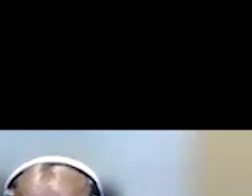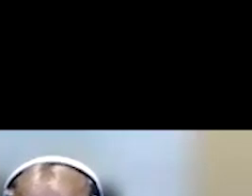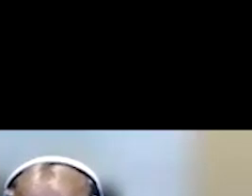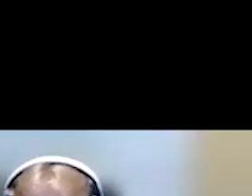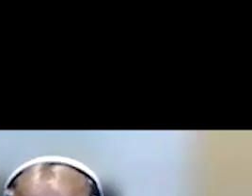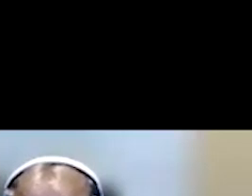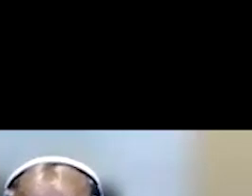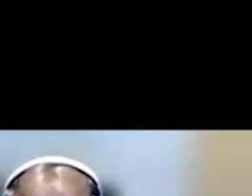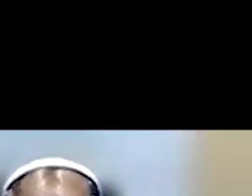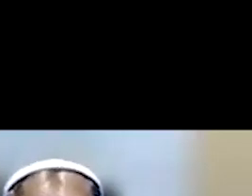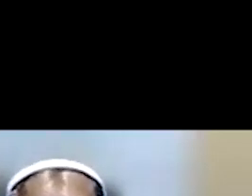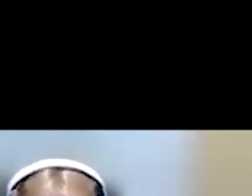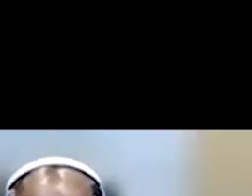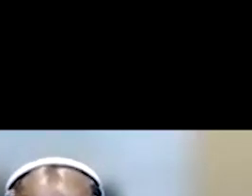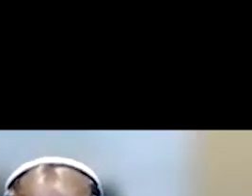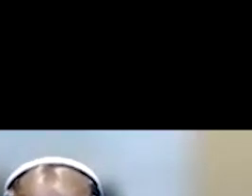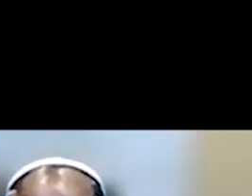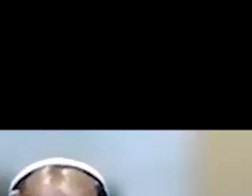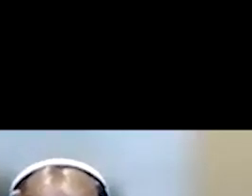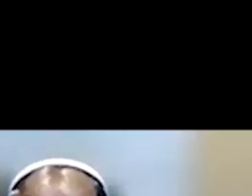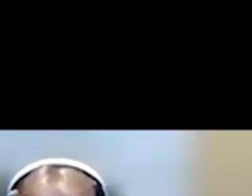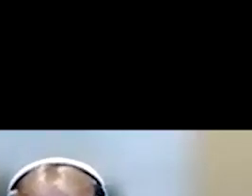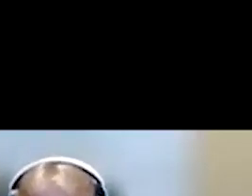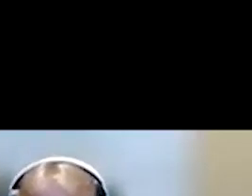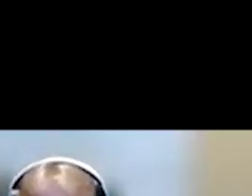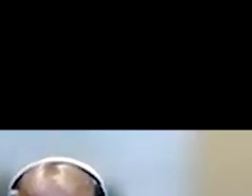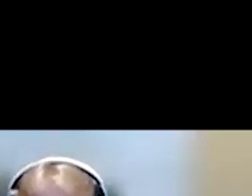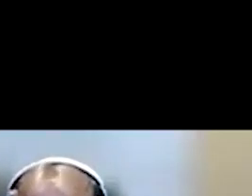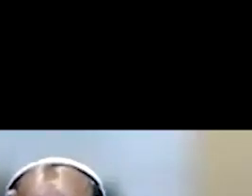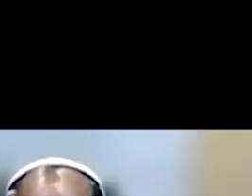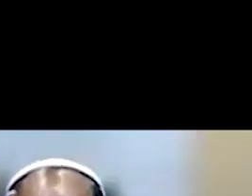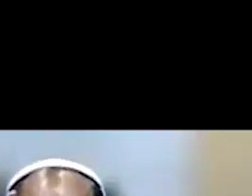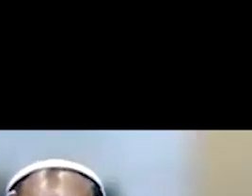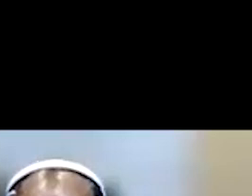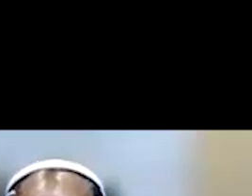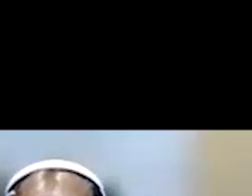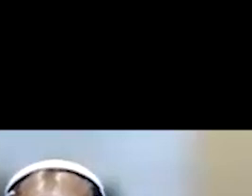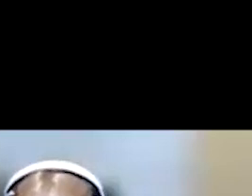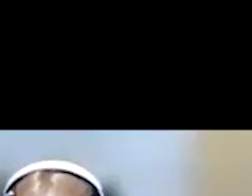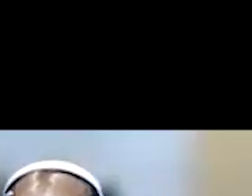And then you'd also want to do, you know, something else, you know, SpeedGrader feedback.